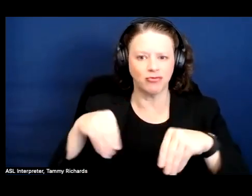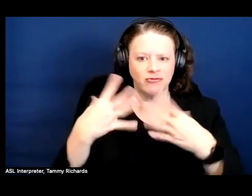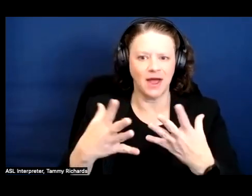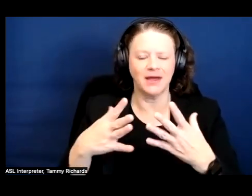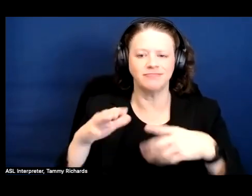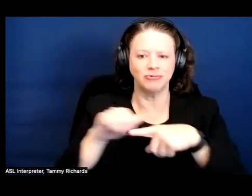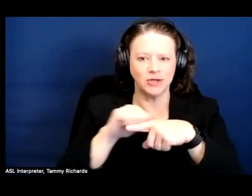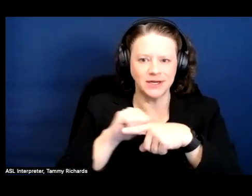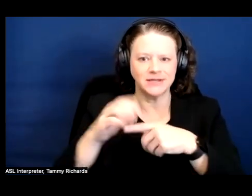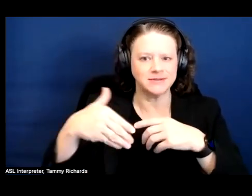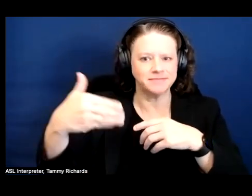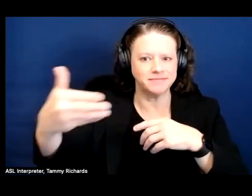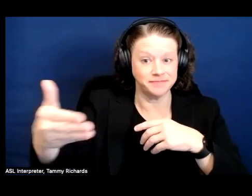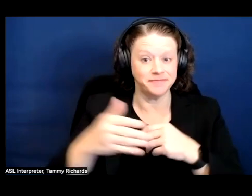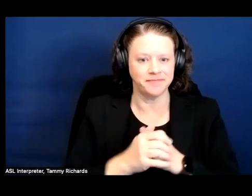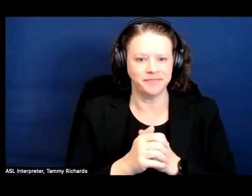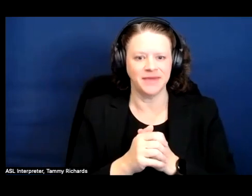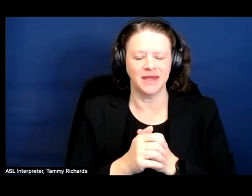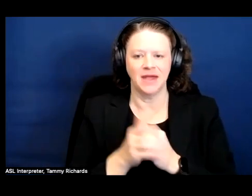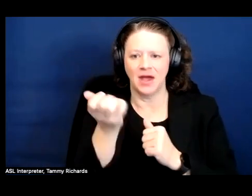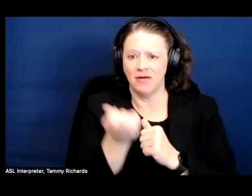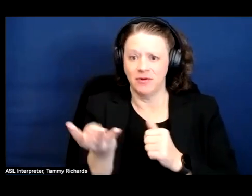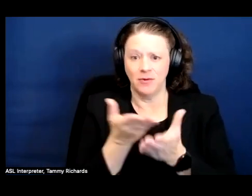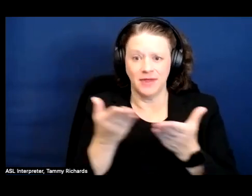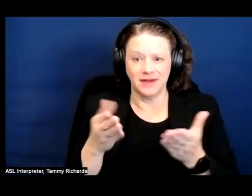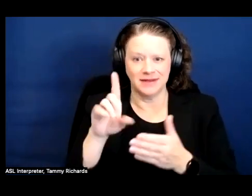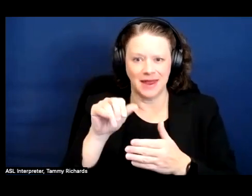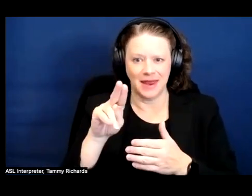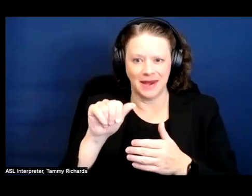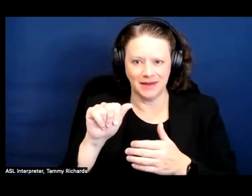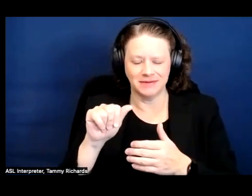The MCLE for this hour of presentation is still pending.